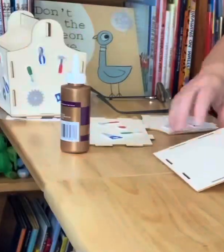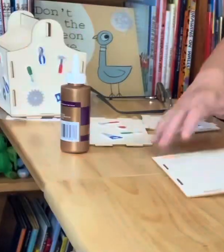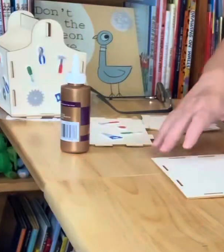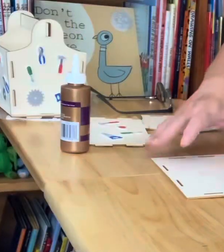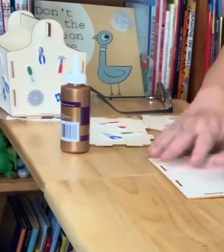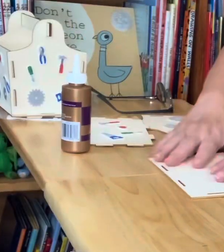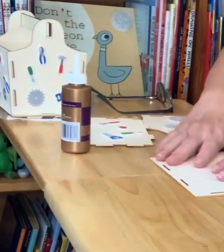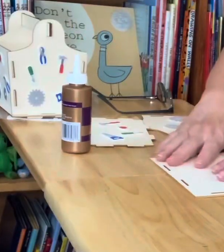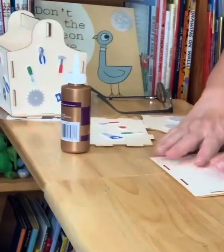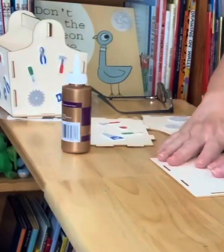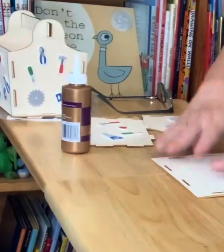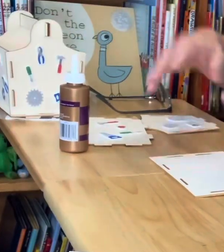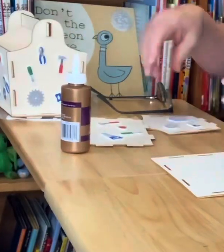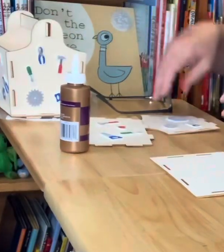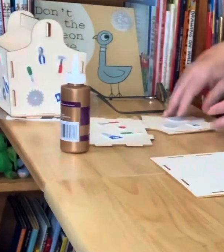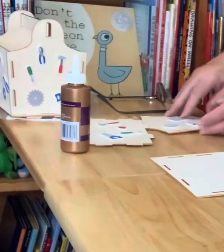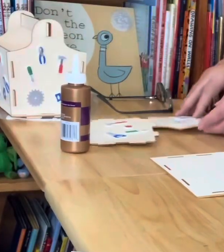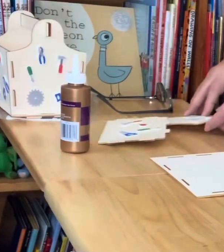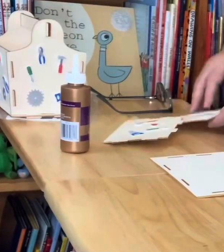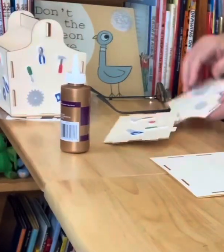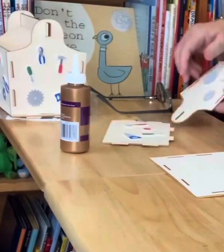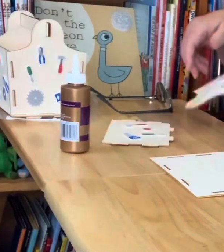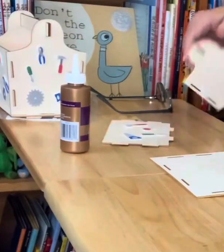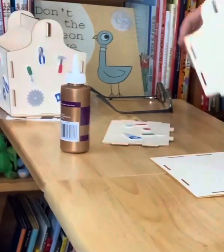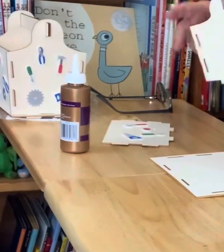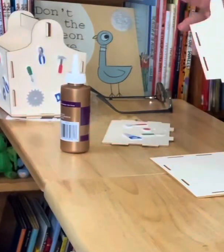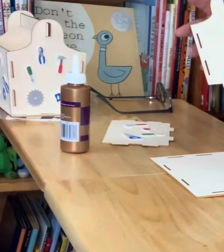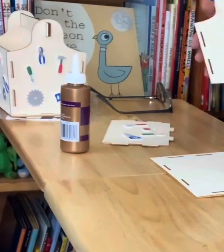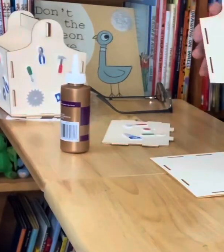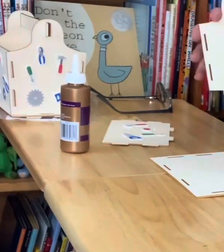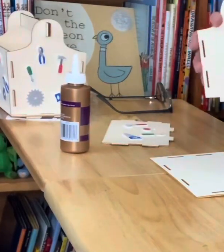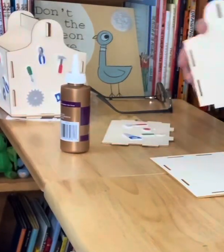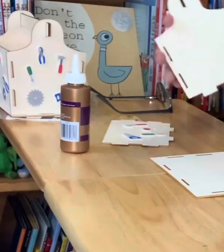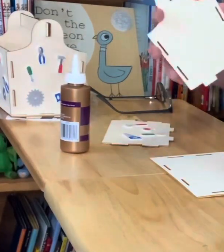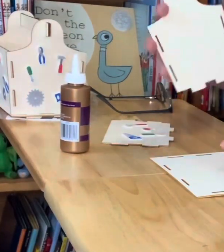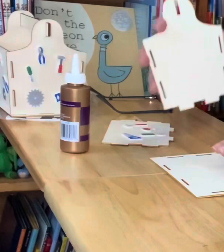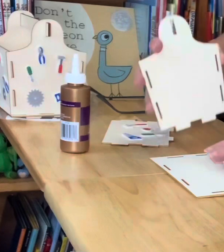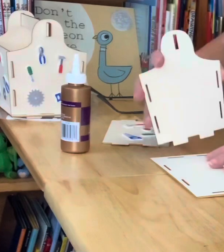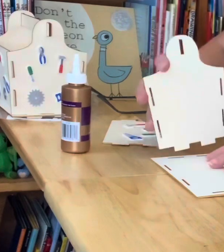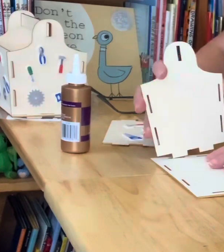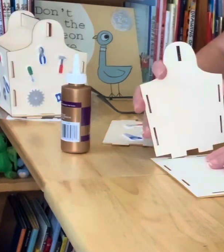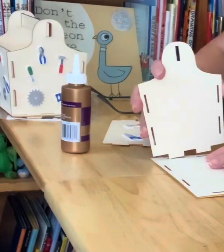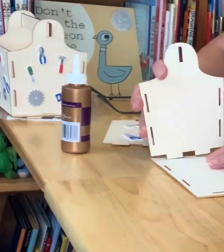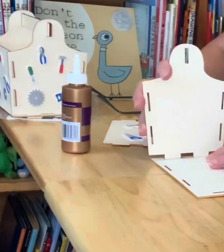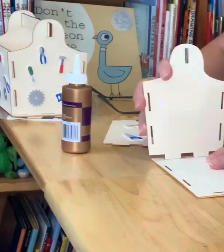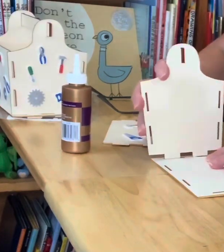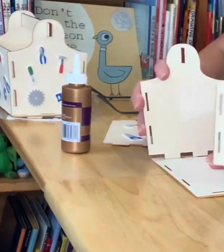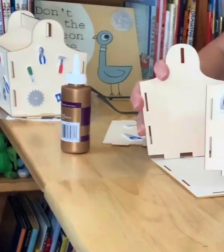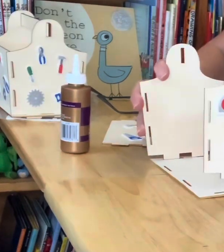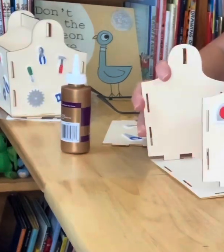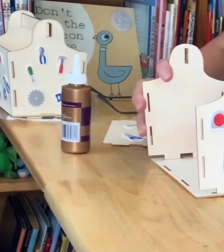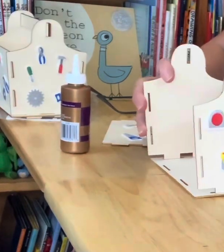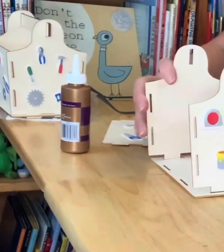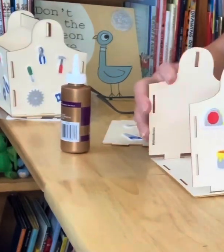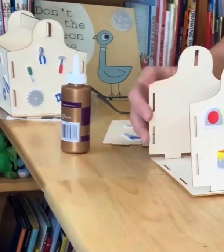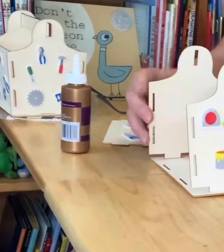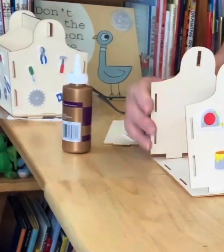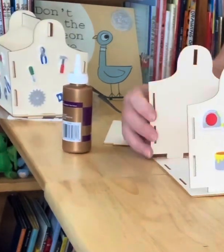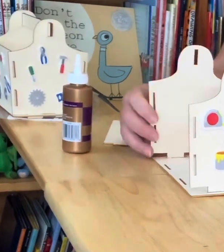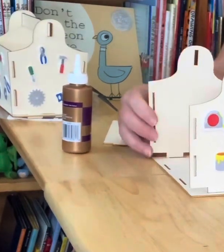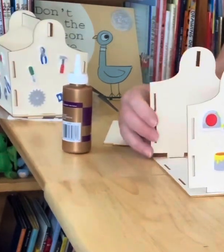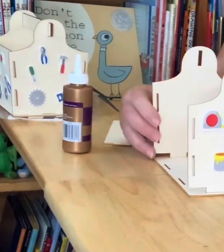the bottom piece. And then we kind of want to just kind of set it, see how it sets up.